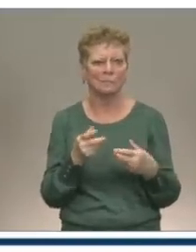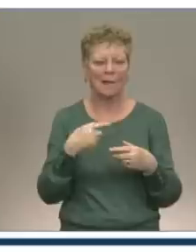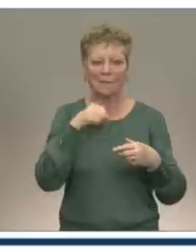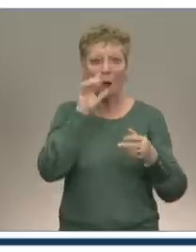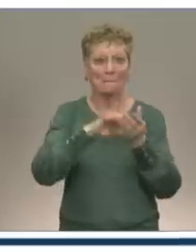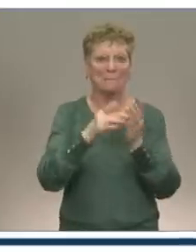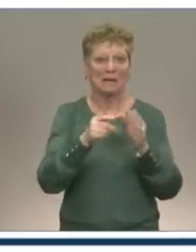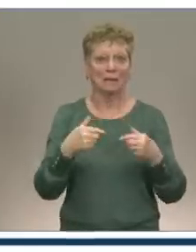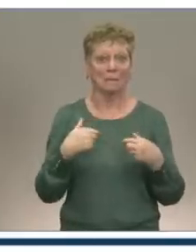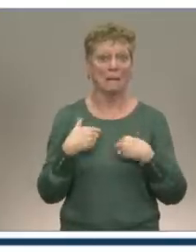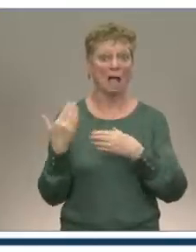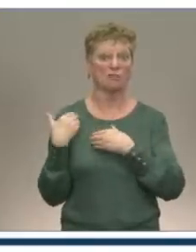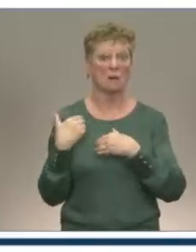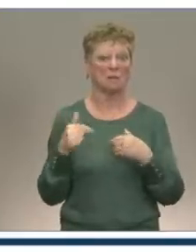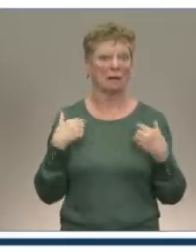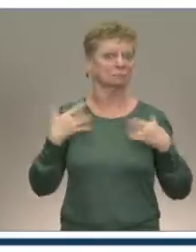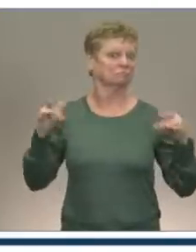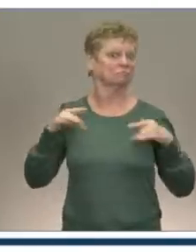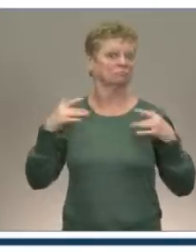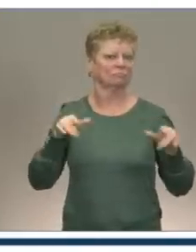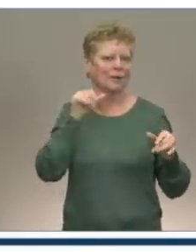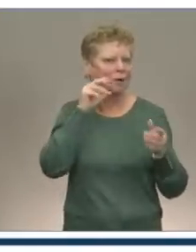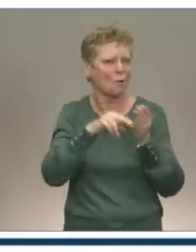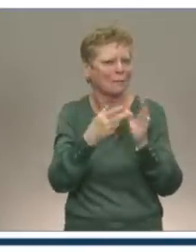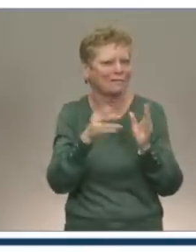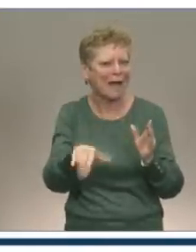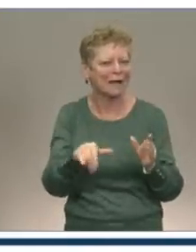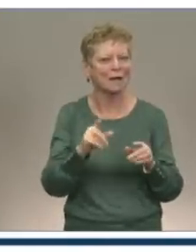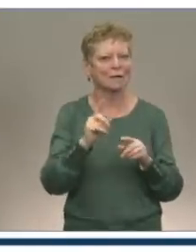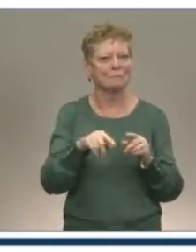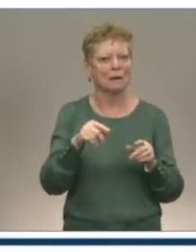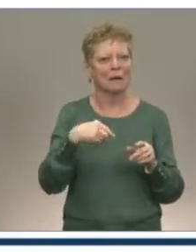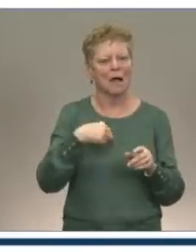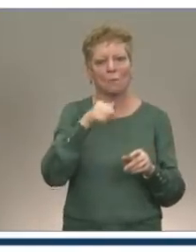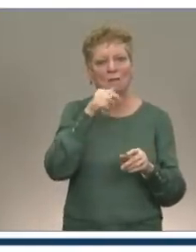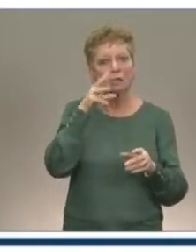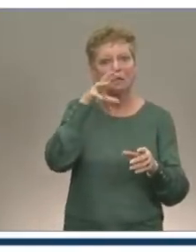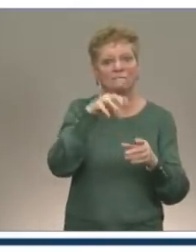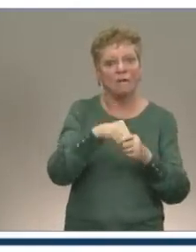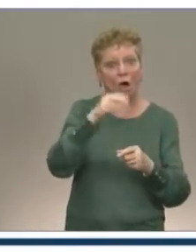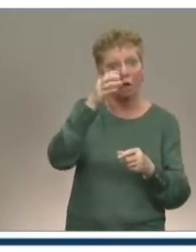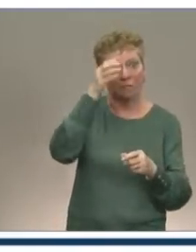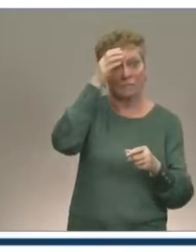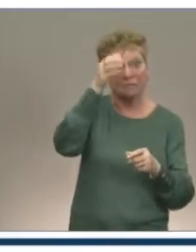my responsibility the concept i wasn't involved when they actually landed okay two more days